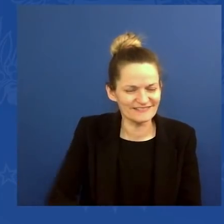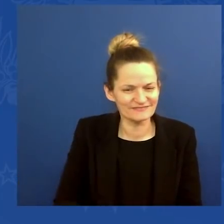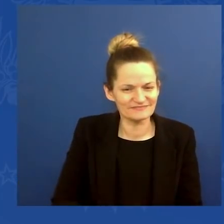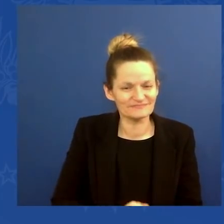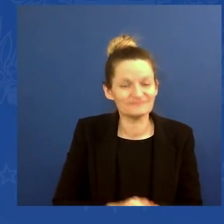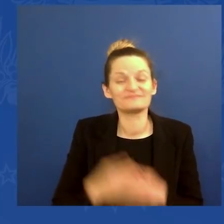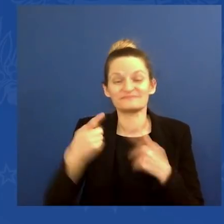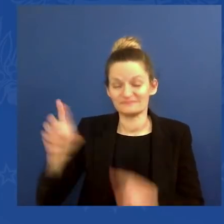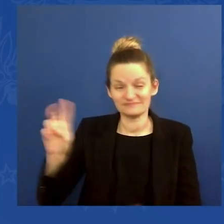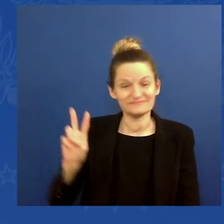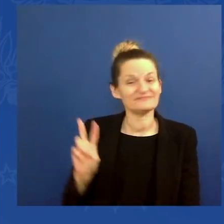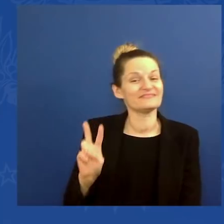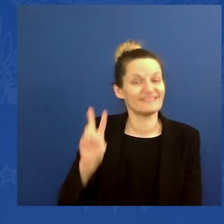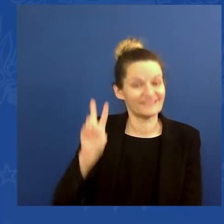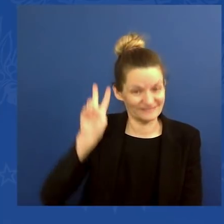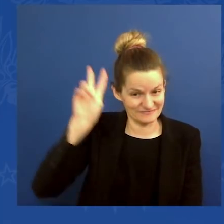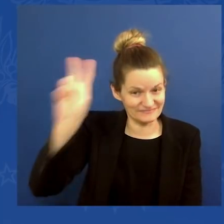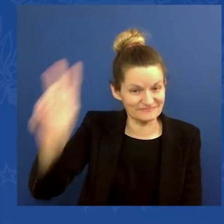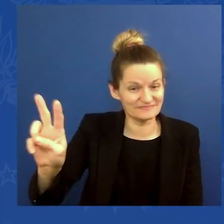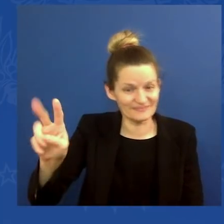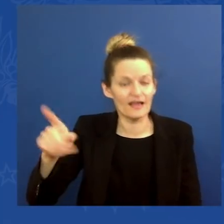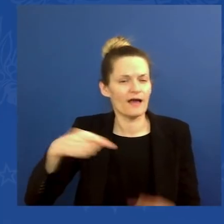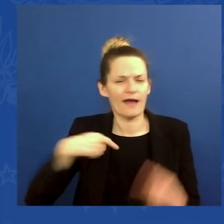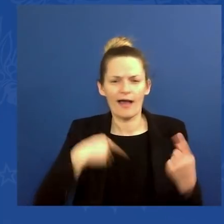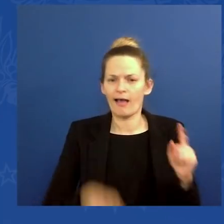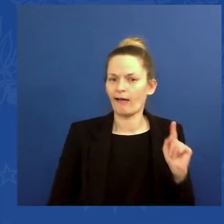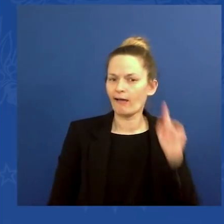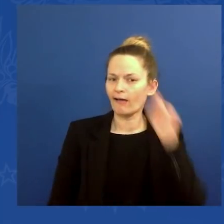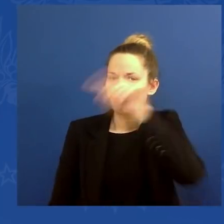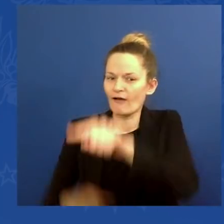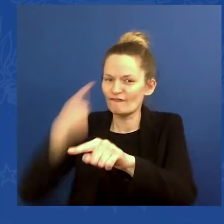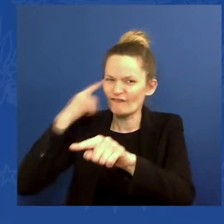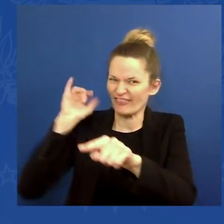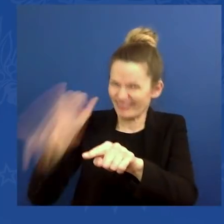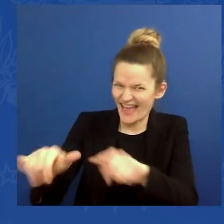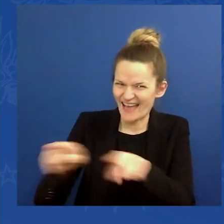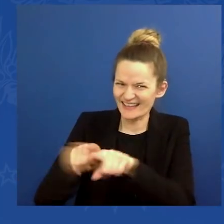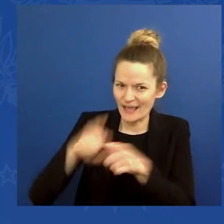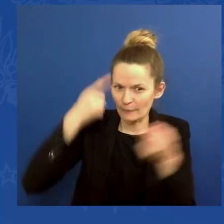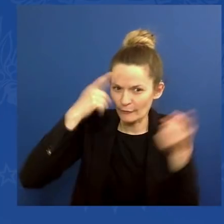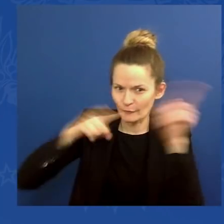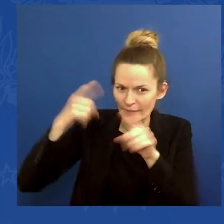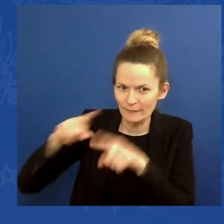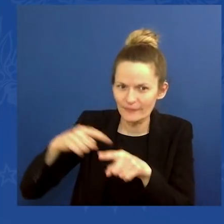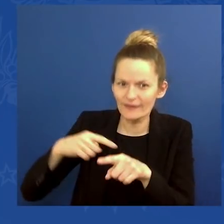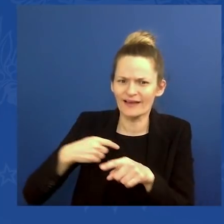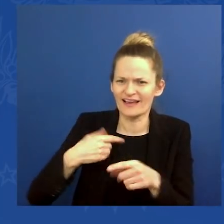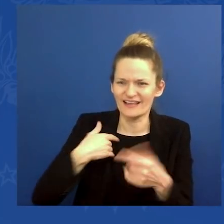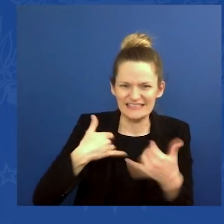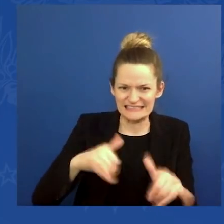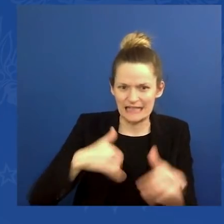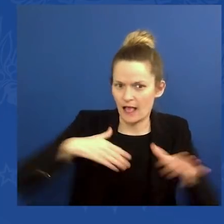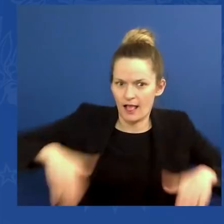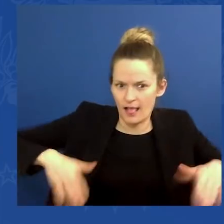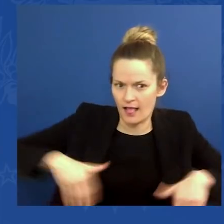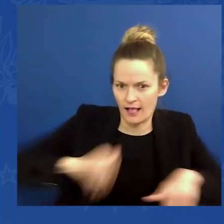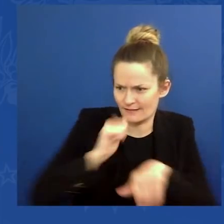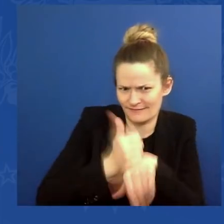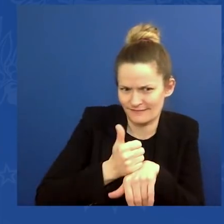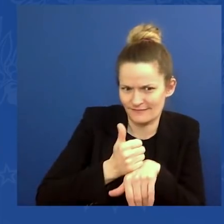And so they said, "You take them, Joey." And -- but the point is that it was --